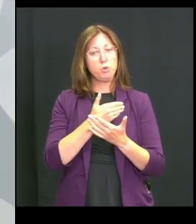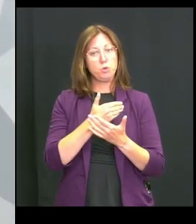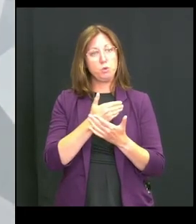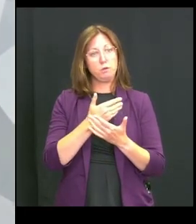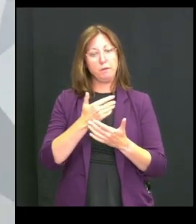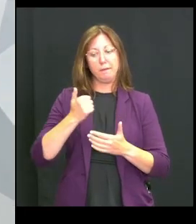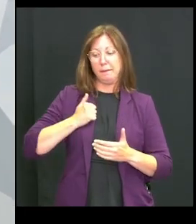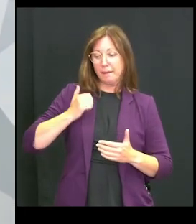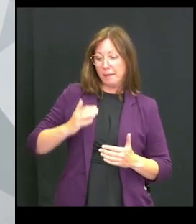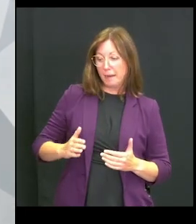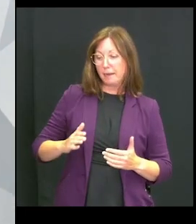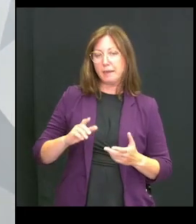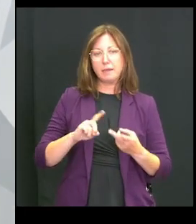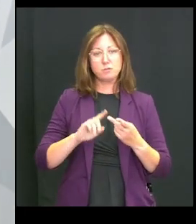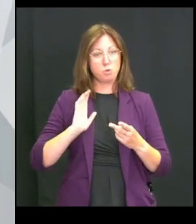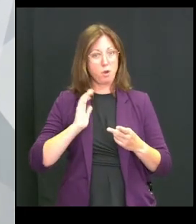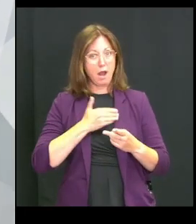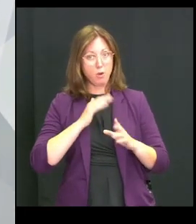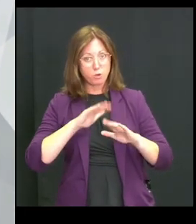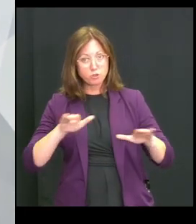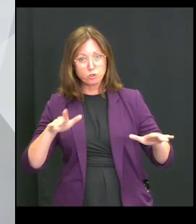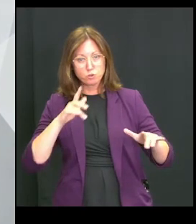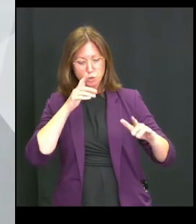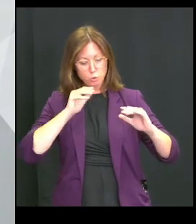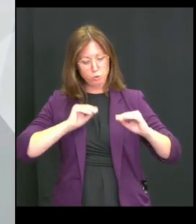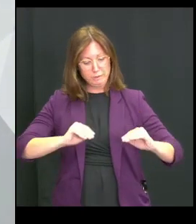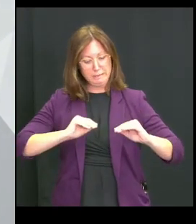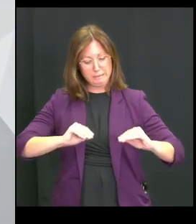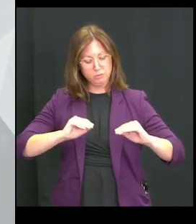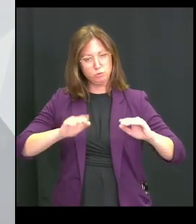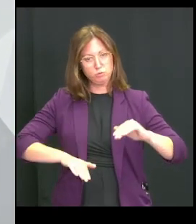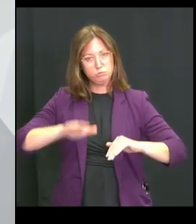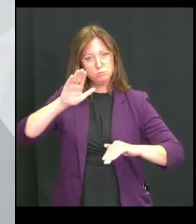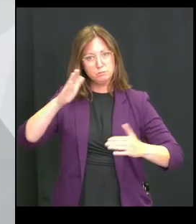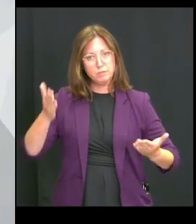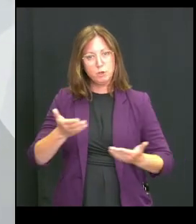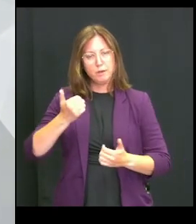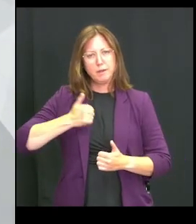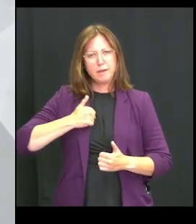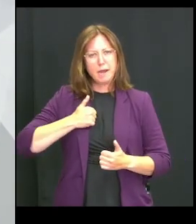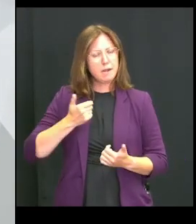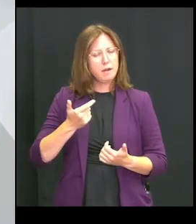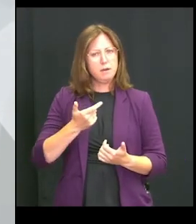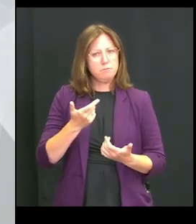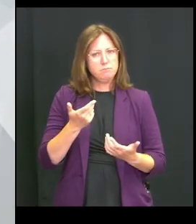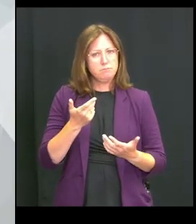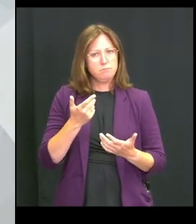whether immigrants or our kids who are being raised in Canada on this topic.